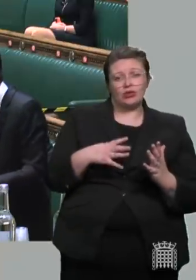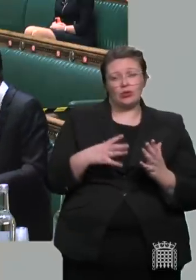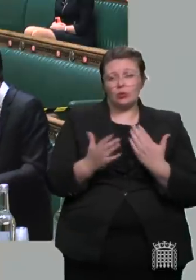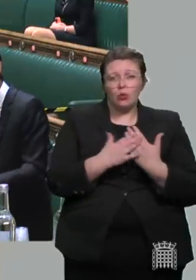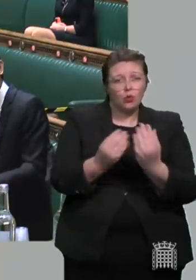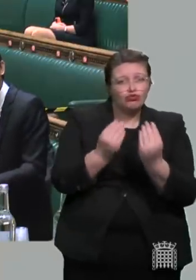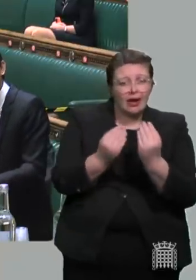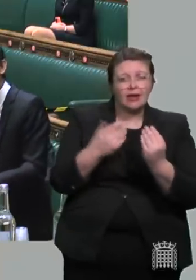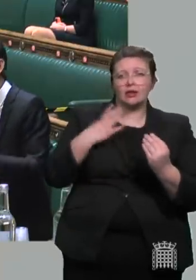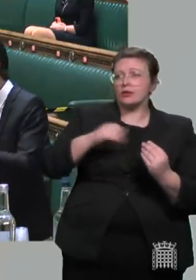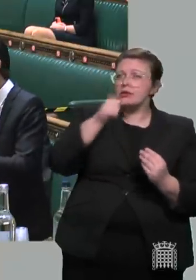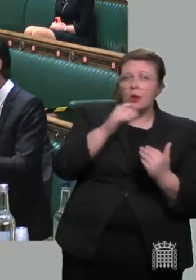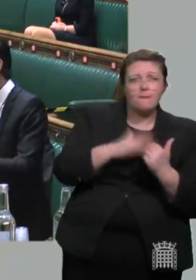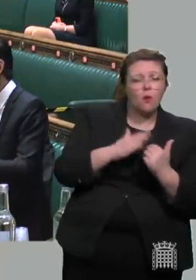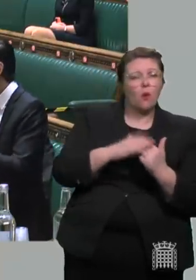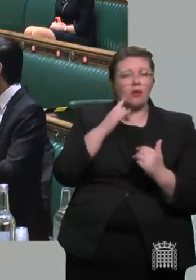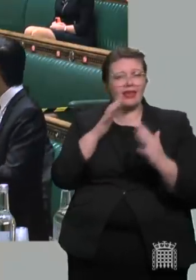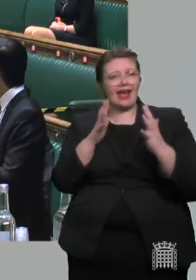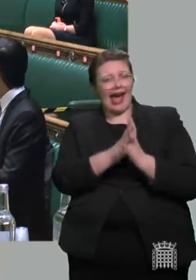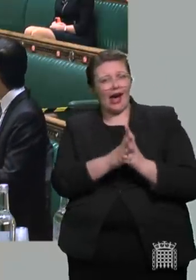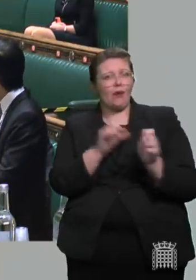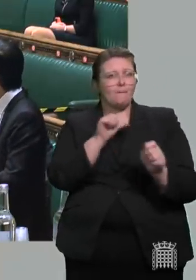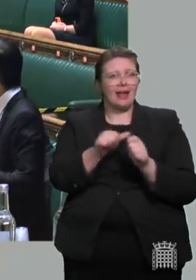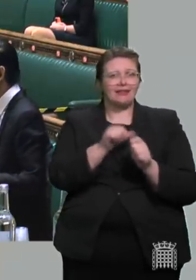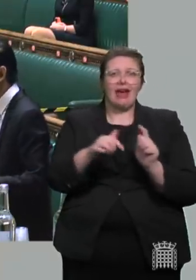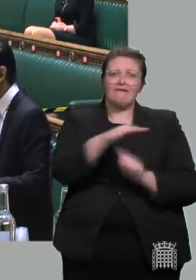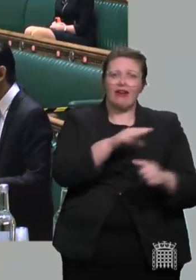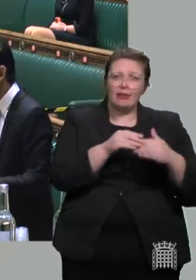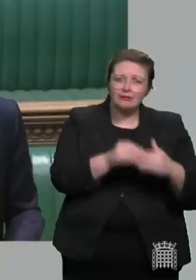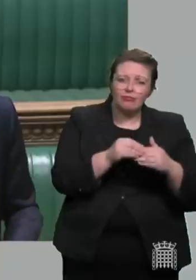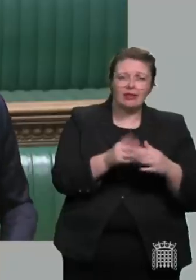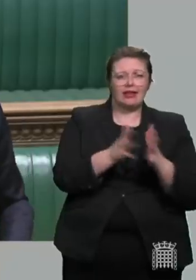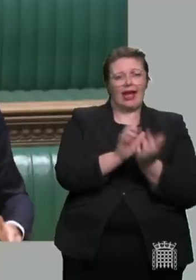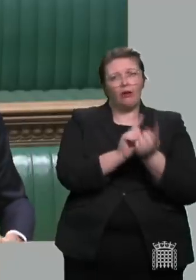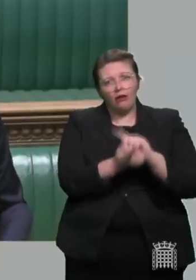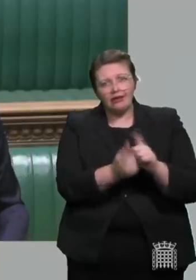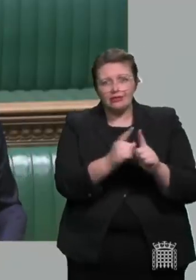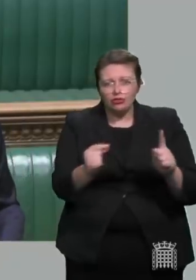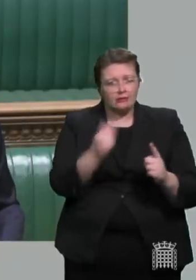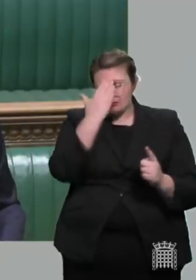they need to be more efficient, more digital and more productive. Thanks to Be the Business,